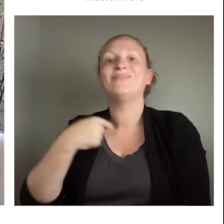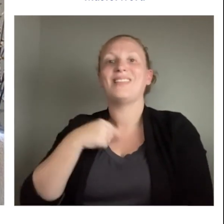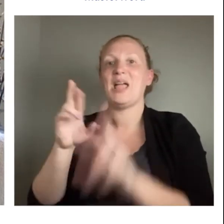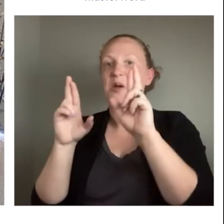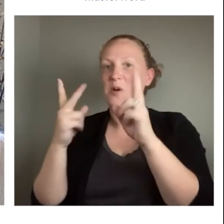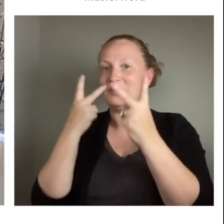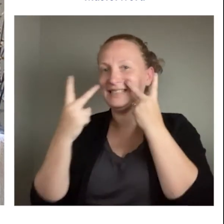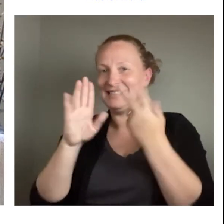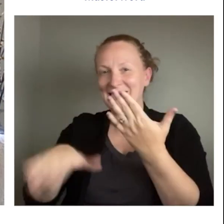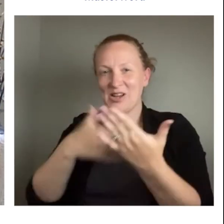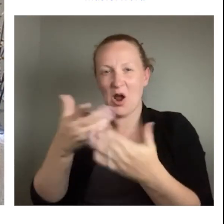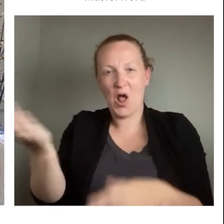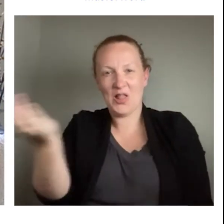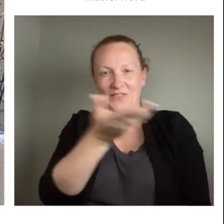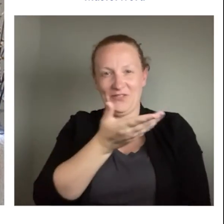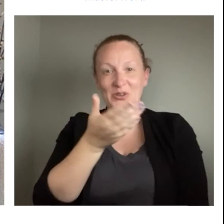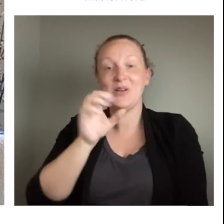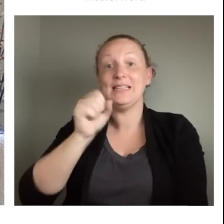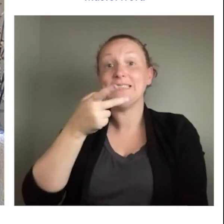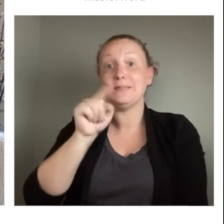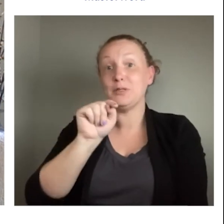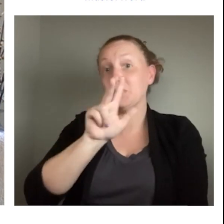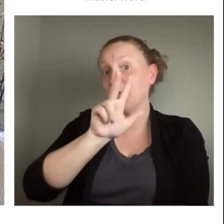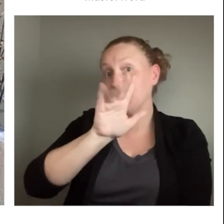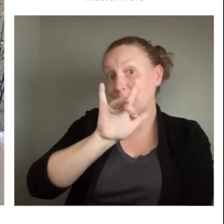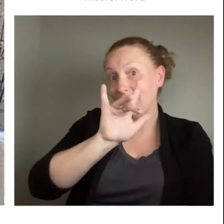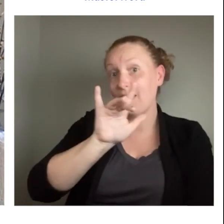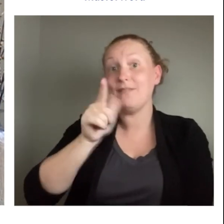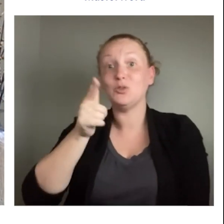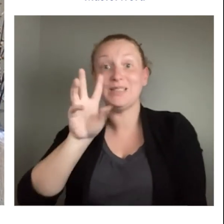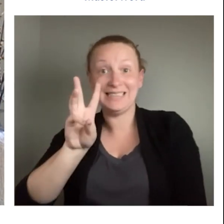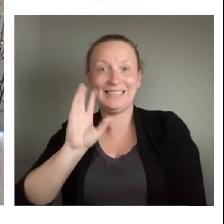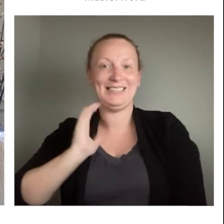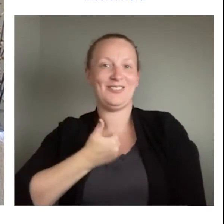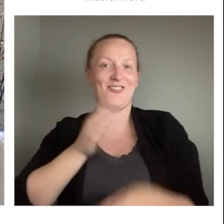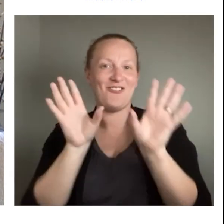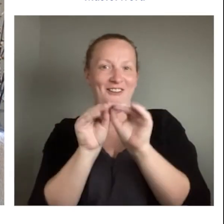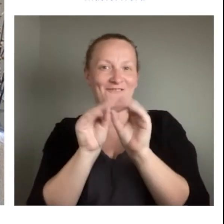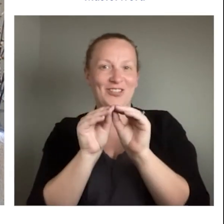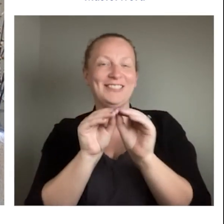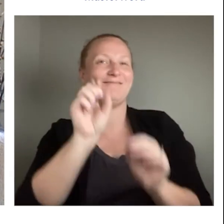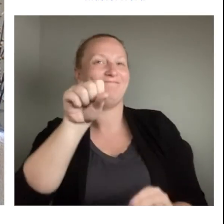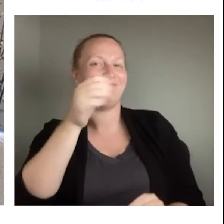virtually on September 25 and 26 at our conference. Great, thank you! Thank you!